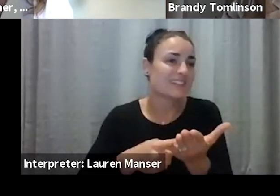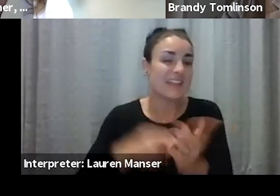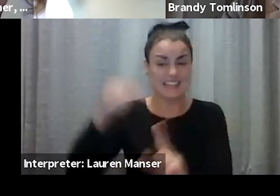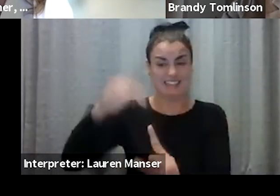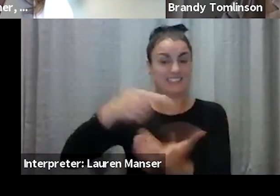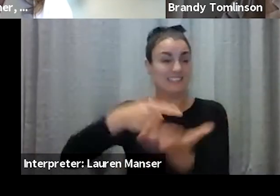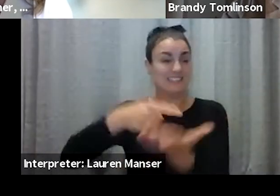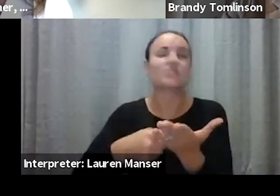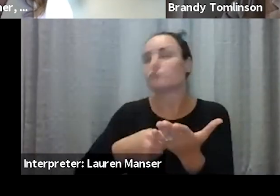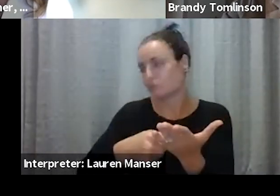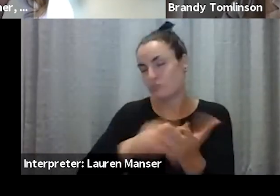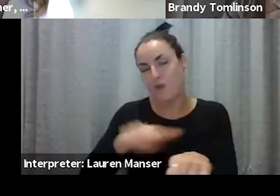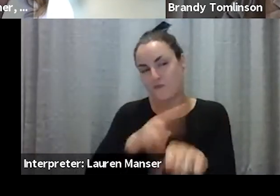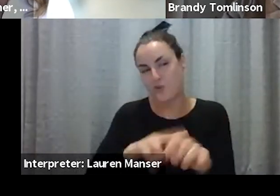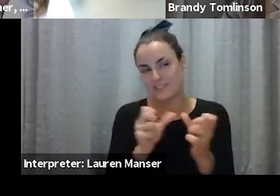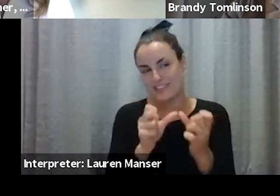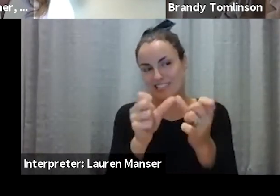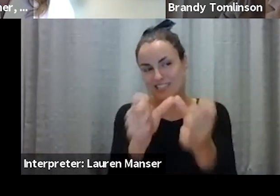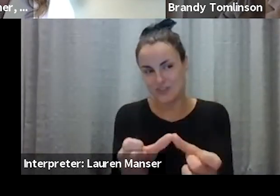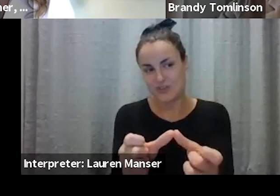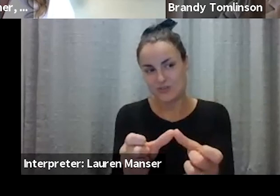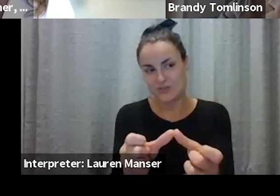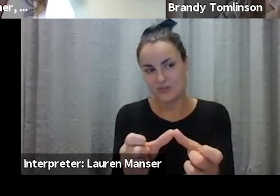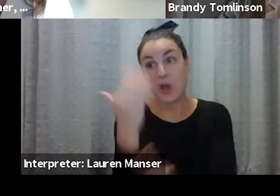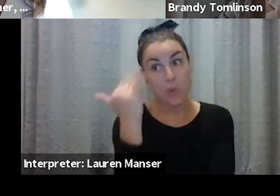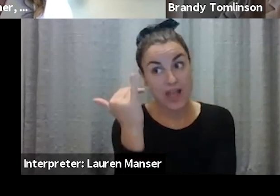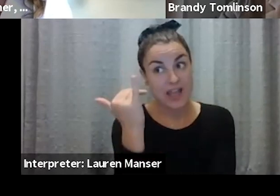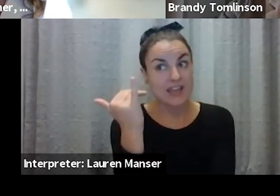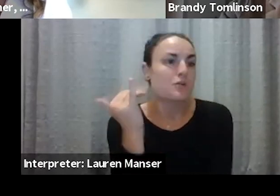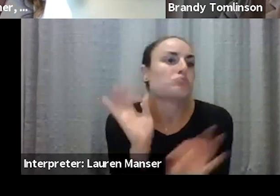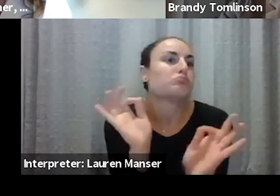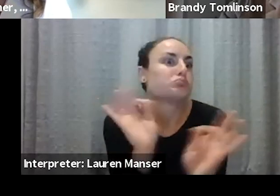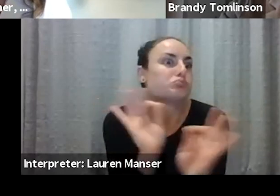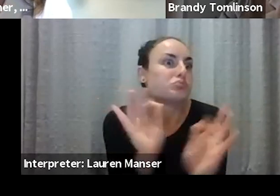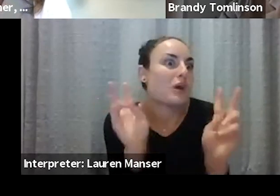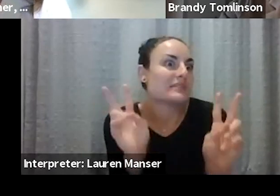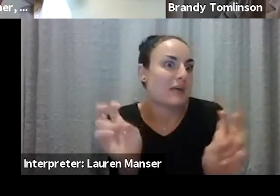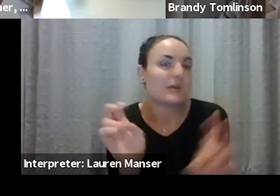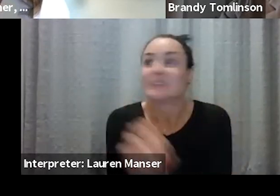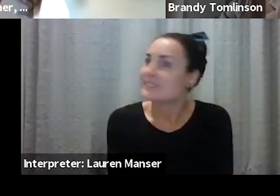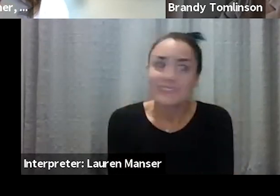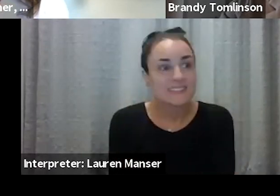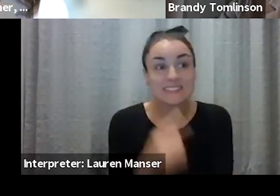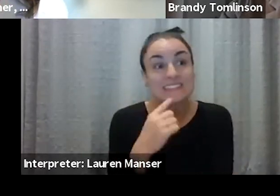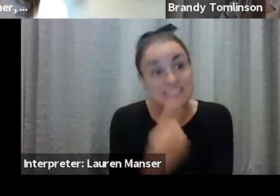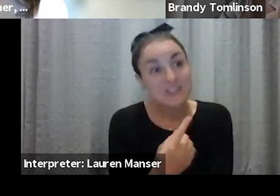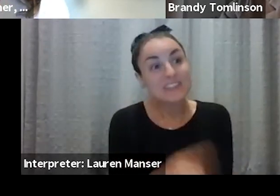because they're certainly not small subjects by any means, they have a lot of different components and moving parts.